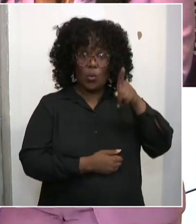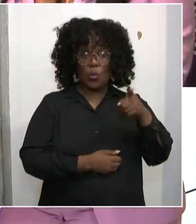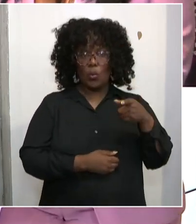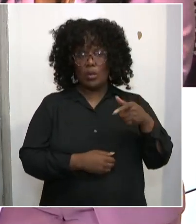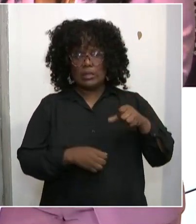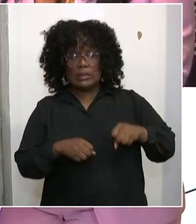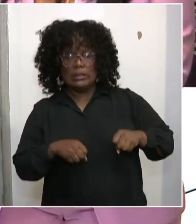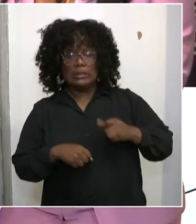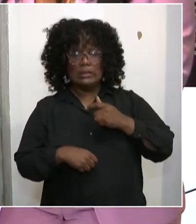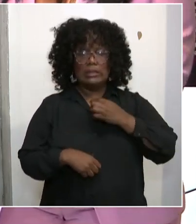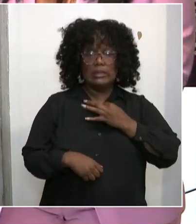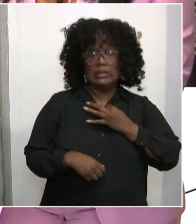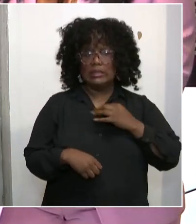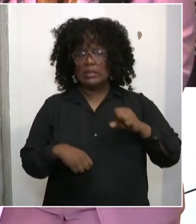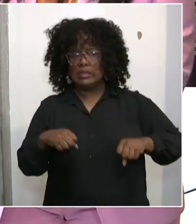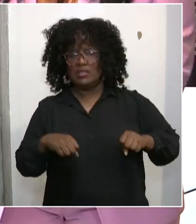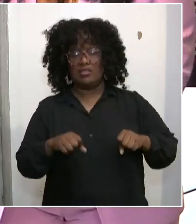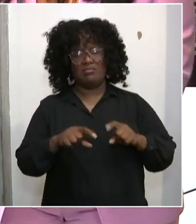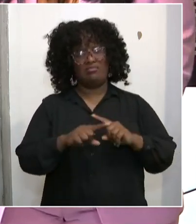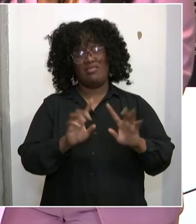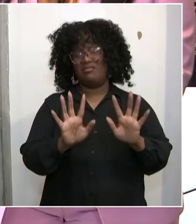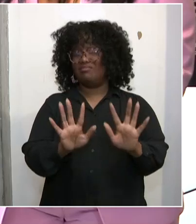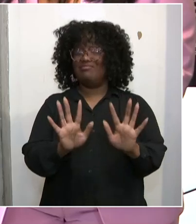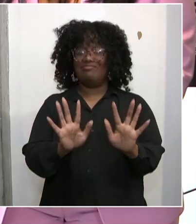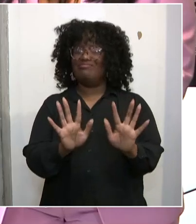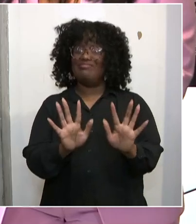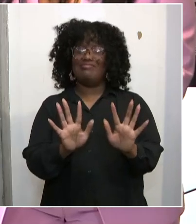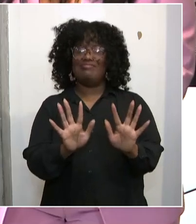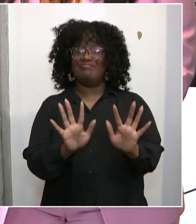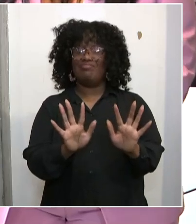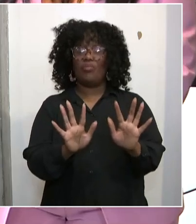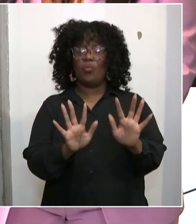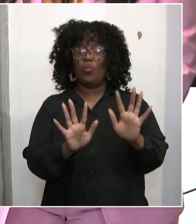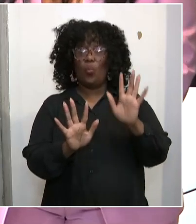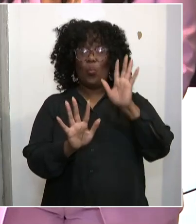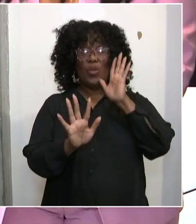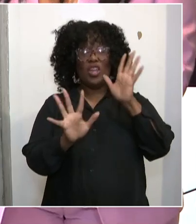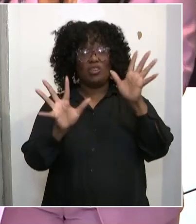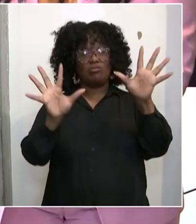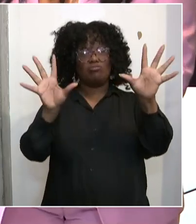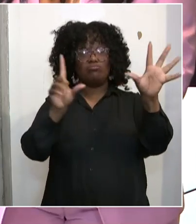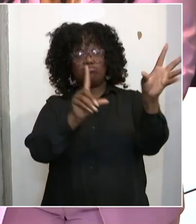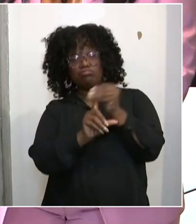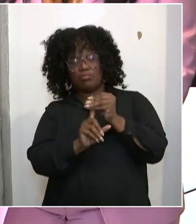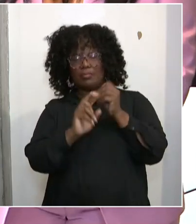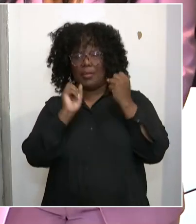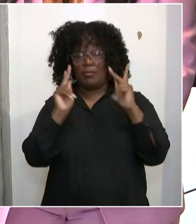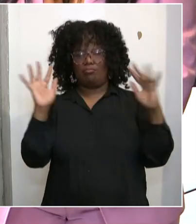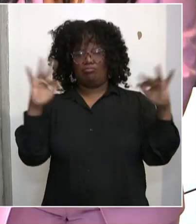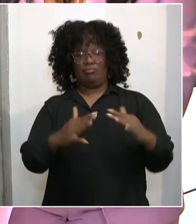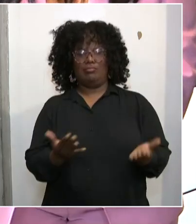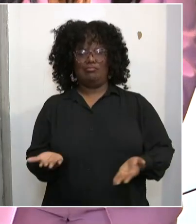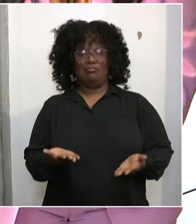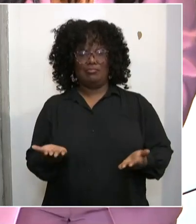I think uh we're gonna have a lot of visitors to DC that are looking at. Uh, the history of the army and the equipment that they're, they're gonna bring,